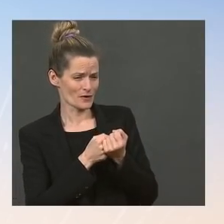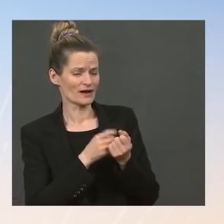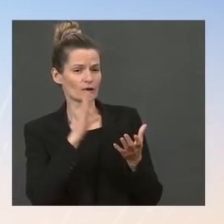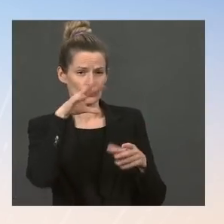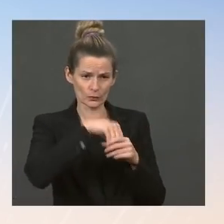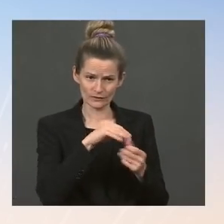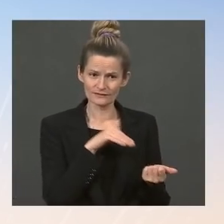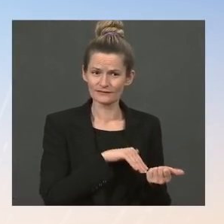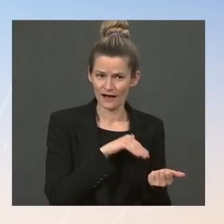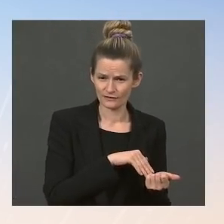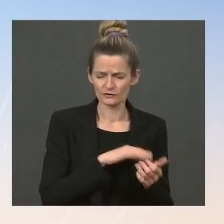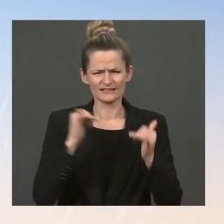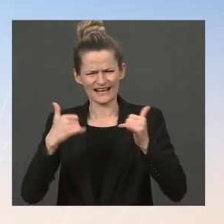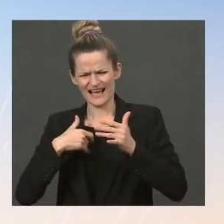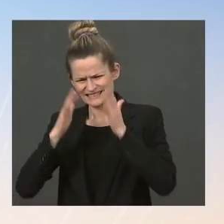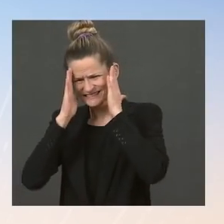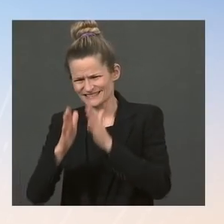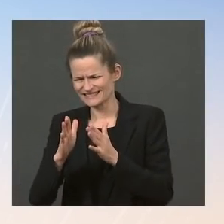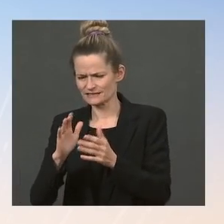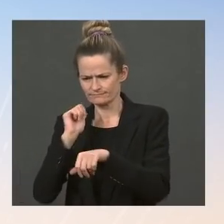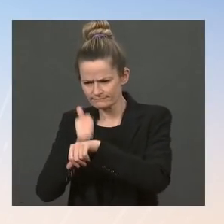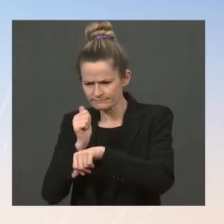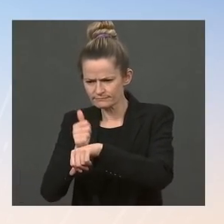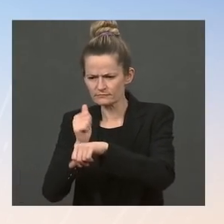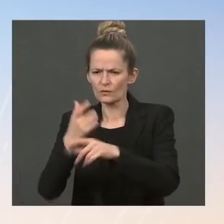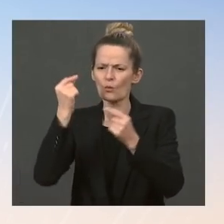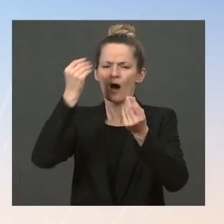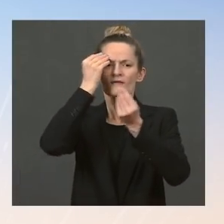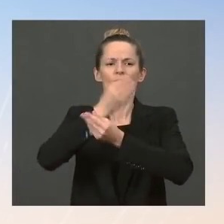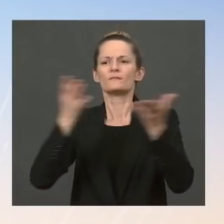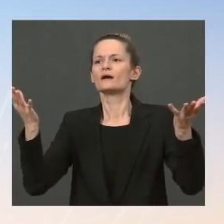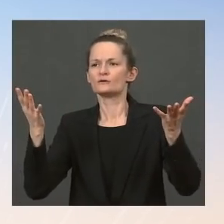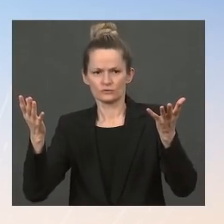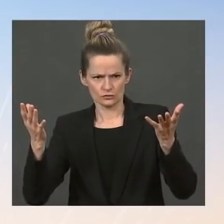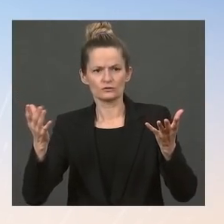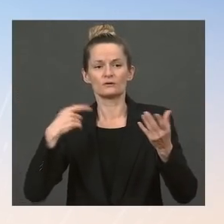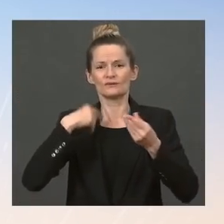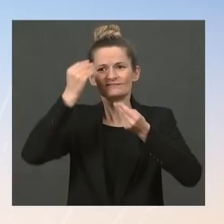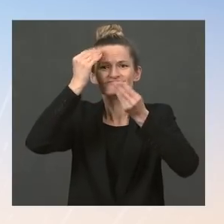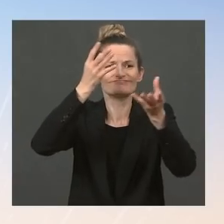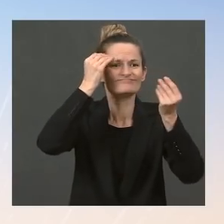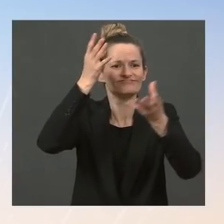Part of that was also doubling fines for people who were not wearing masks on planes --